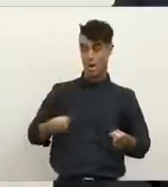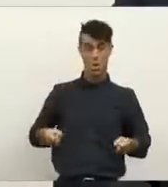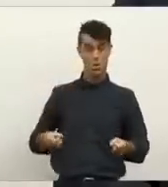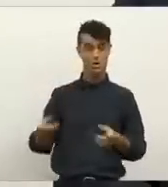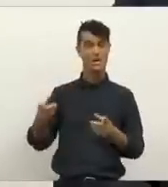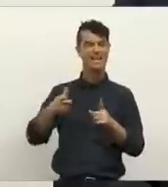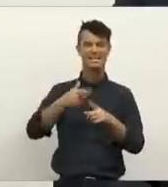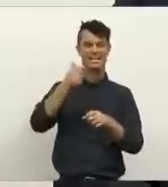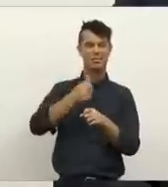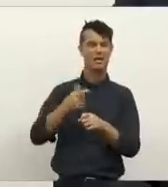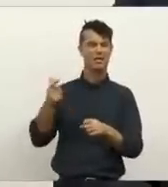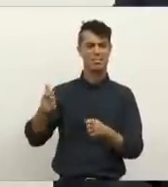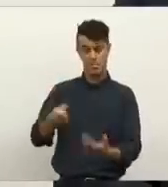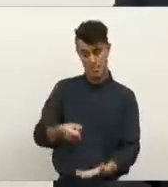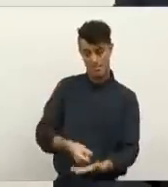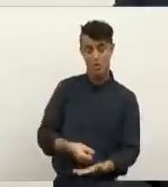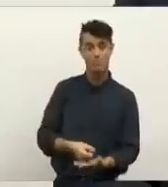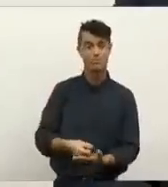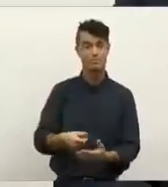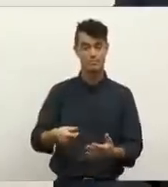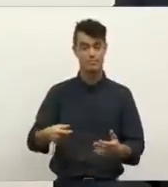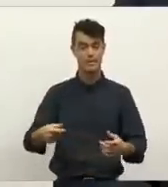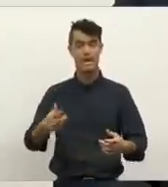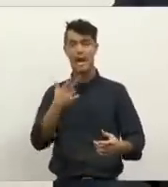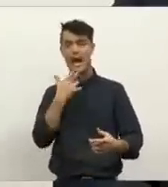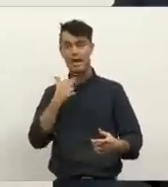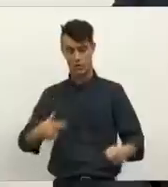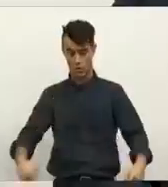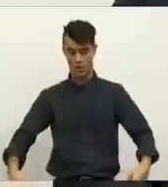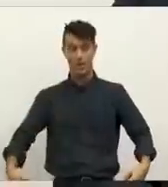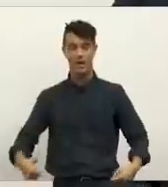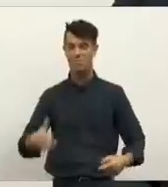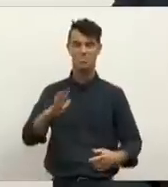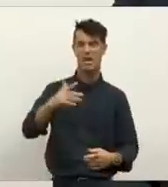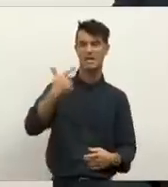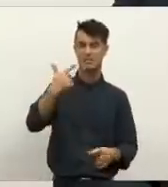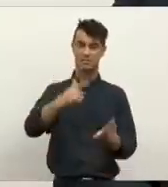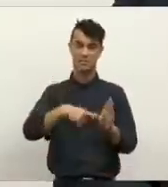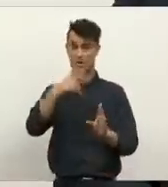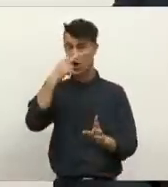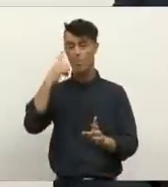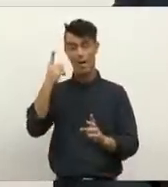It's about 7 years old, but the seat itself is only about 6 months old.